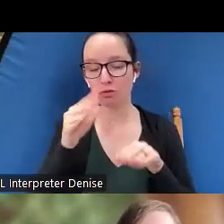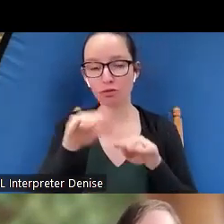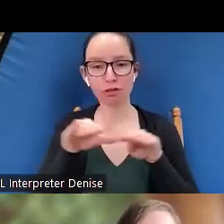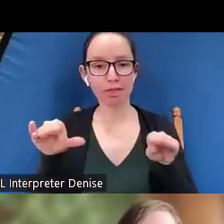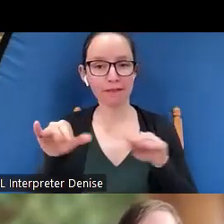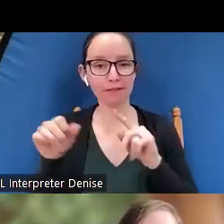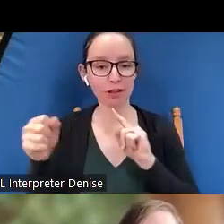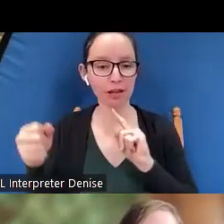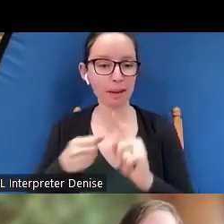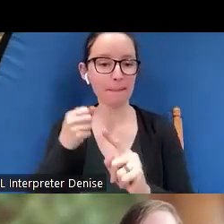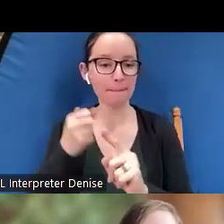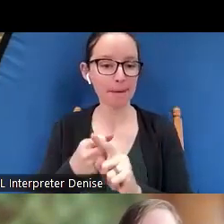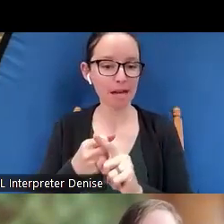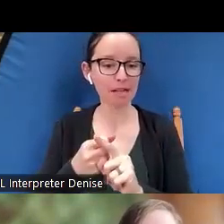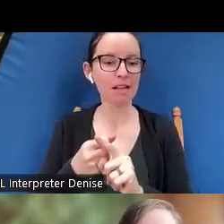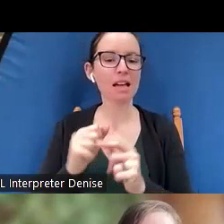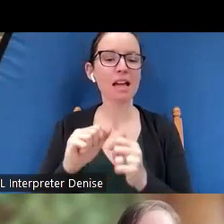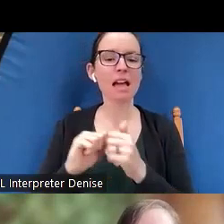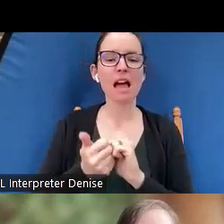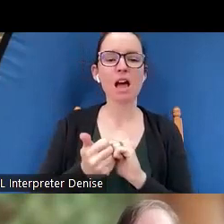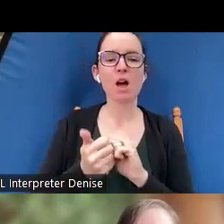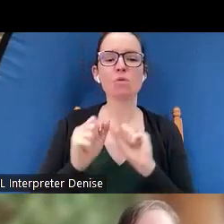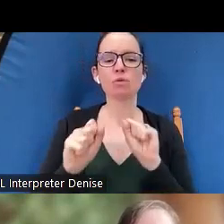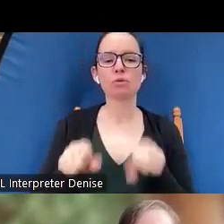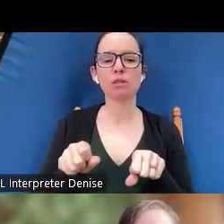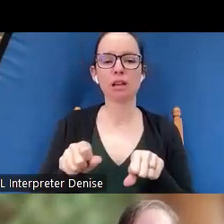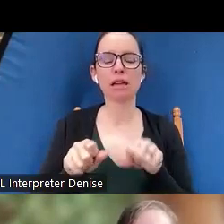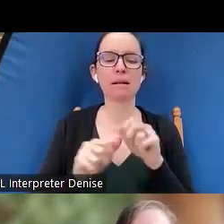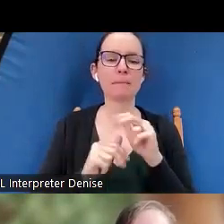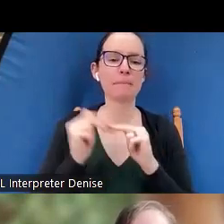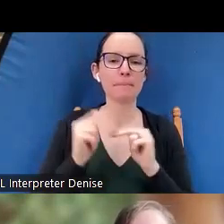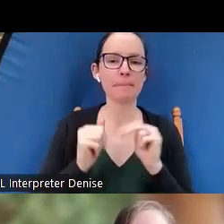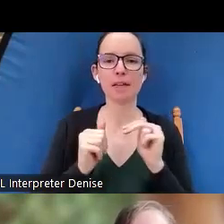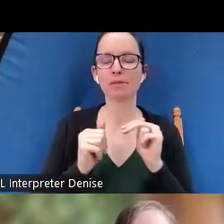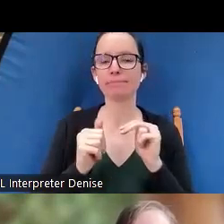how can they build those mutually beneficial partnerships